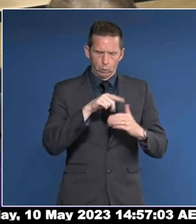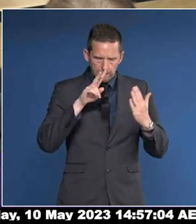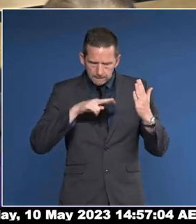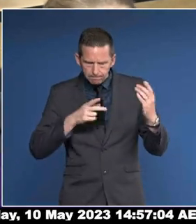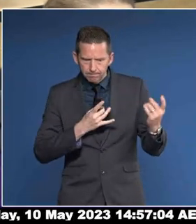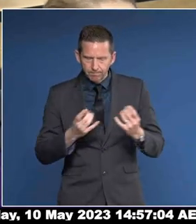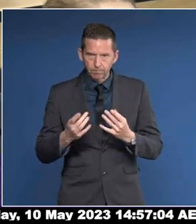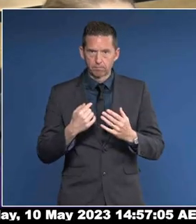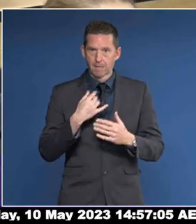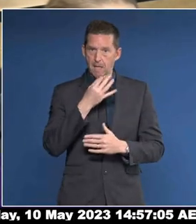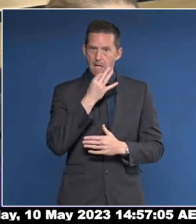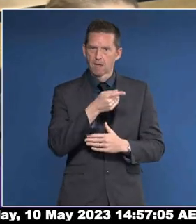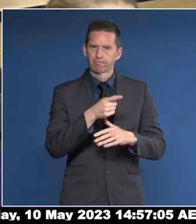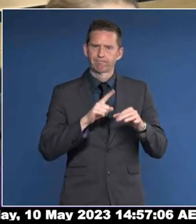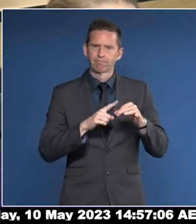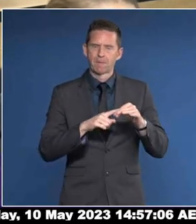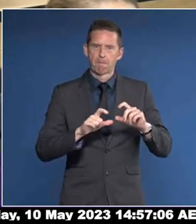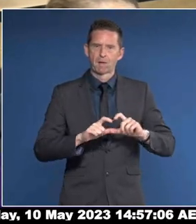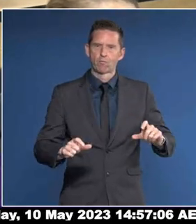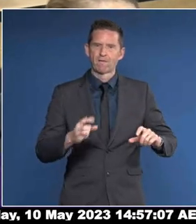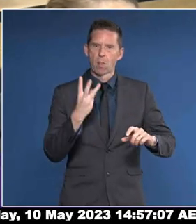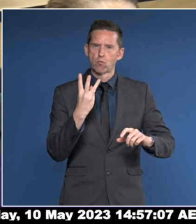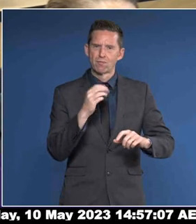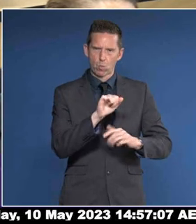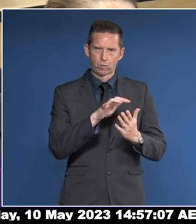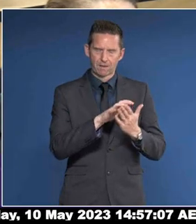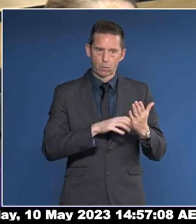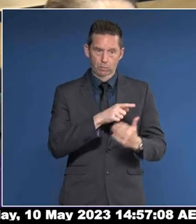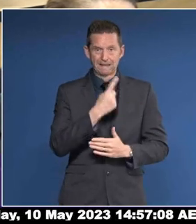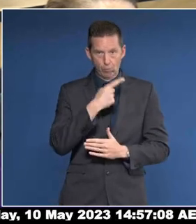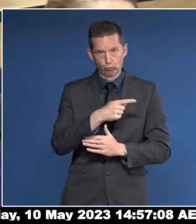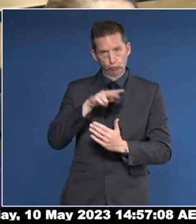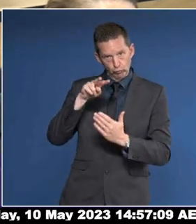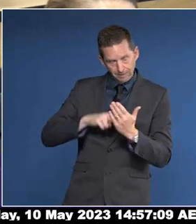statement, you say that you've read and understood the proposed statement of agreed